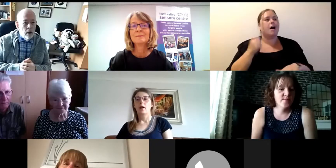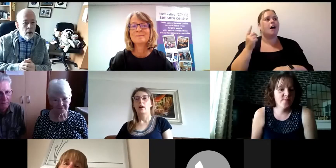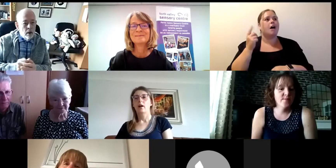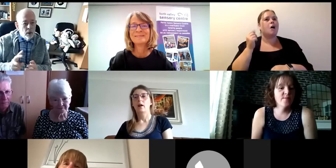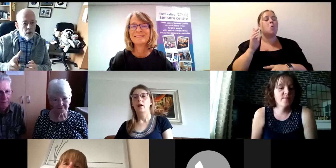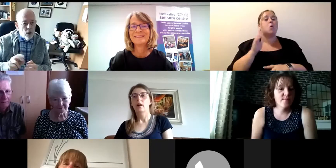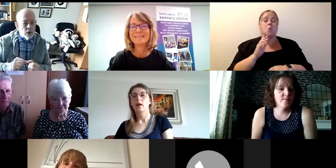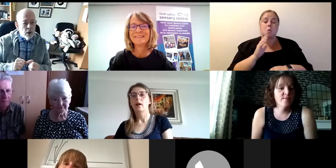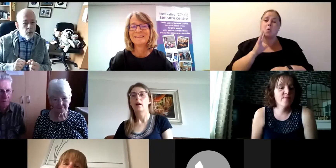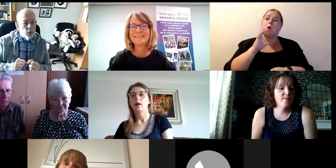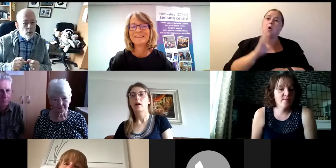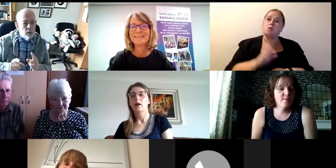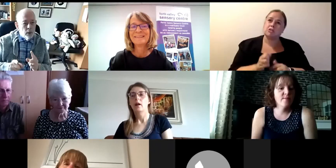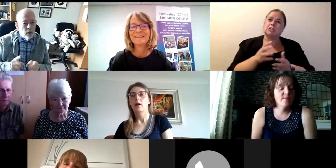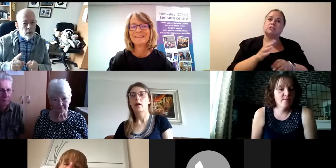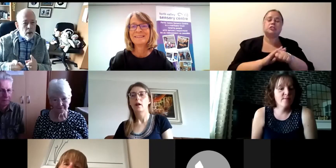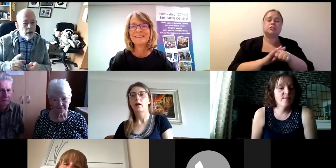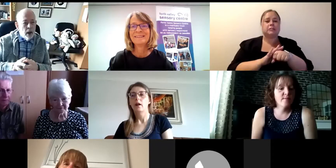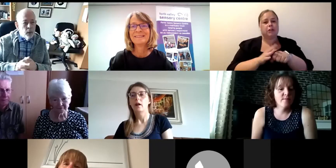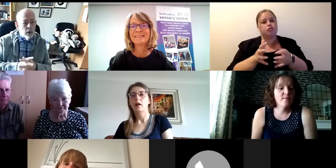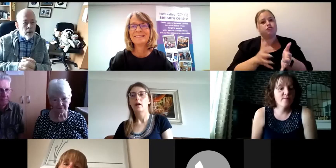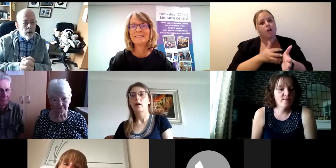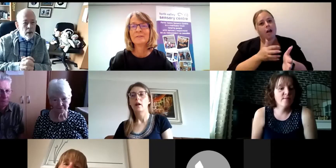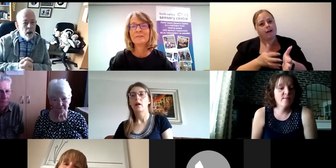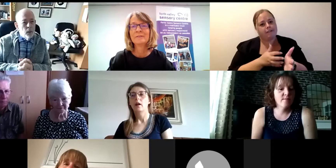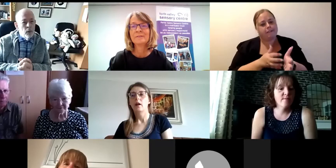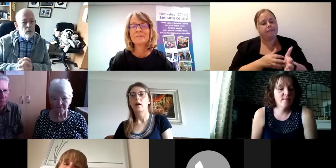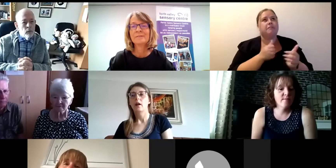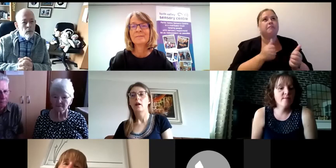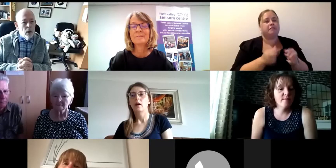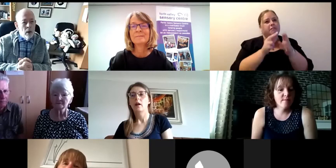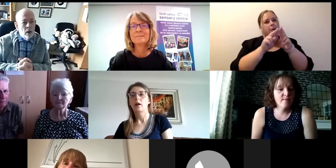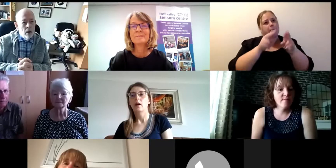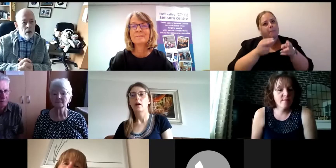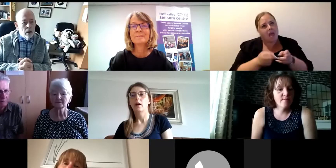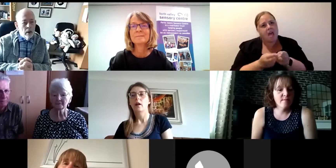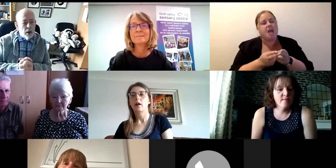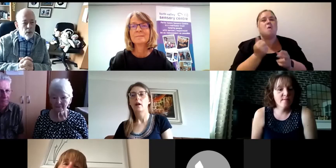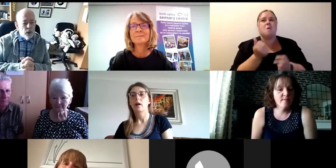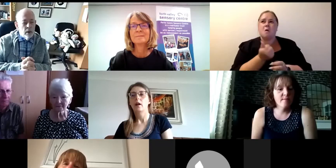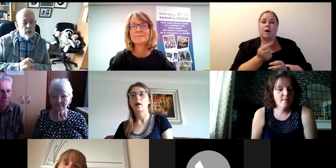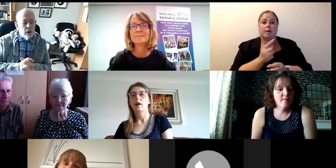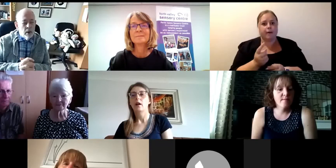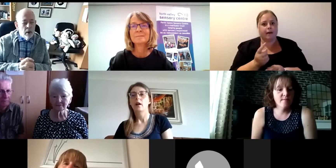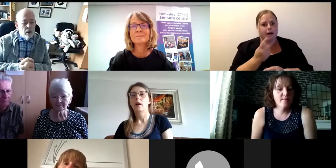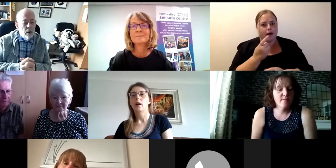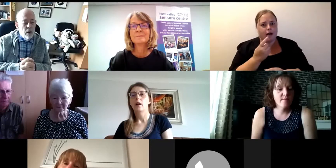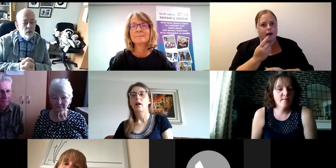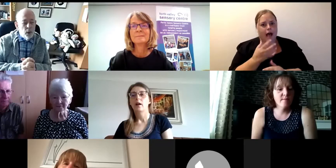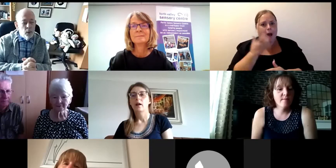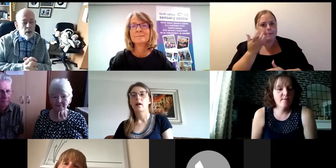is always that problem between the red apple and the green apple. I explain to them that for people like that